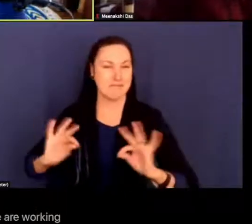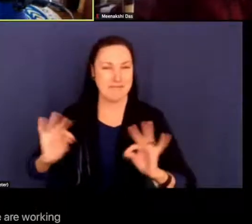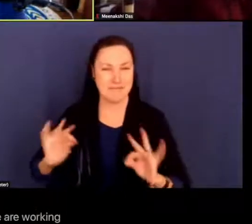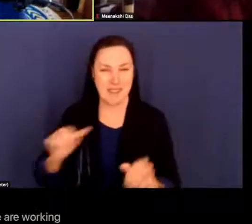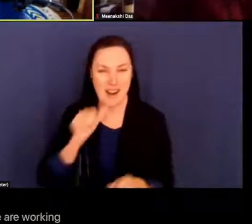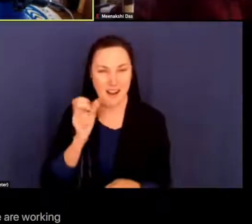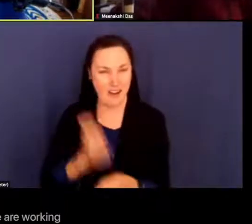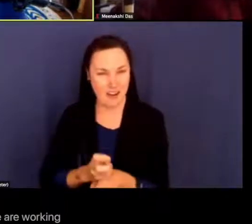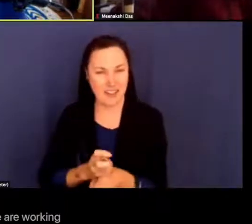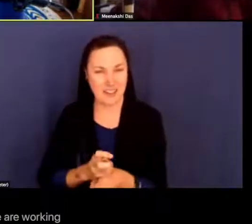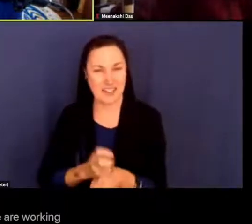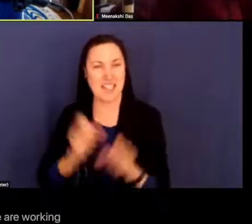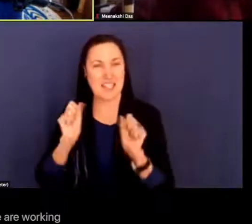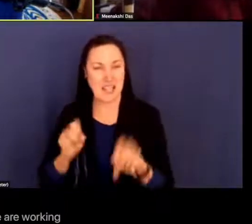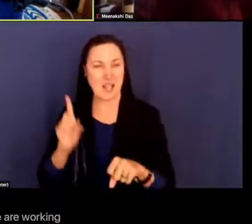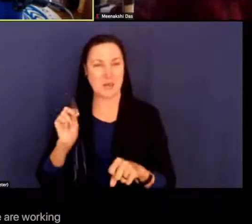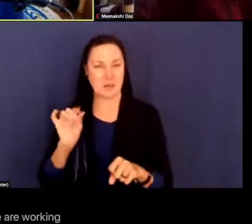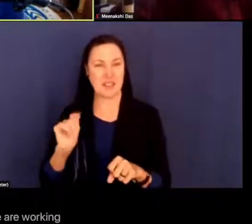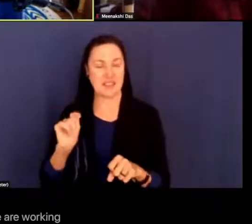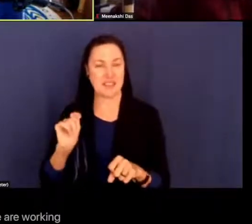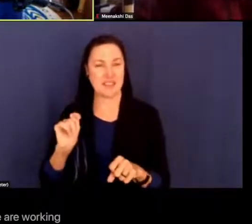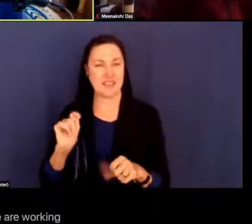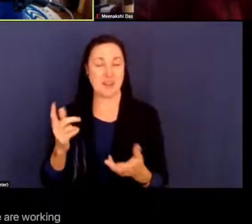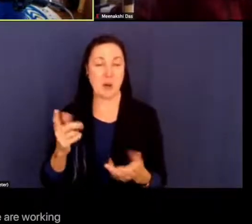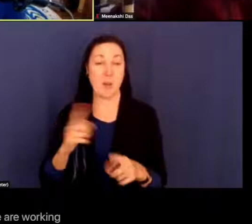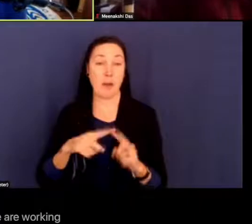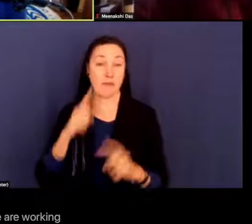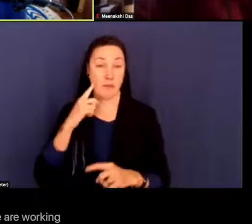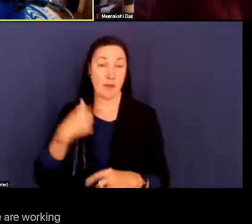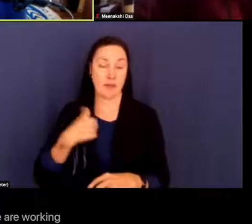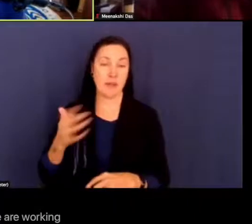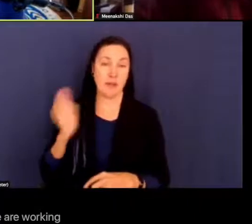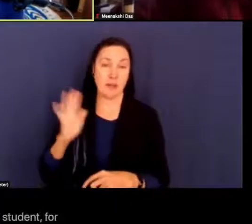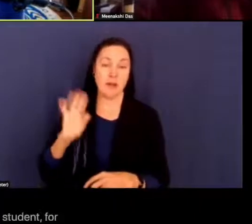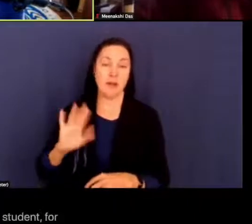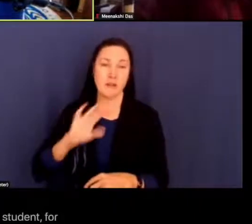Now, I will say that when I left graduate school and transitioned into industry